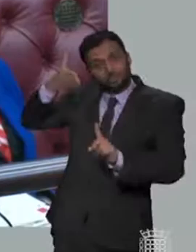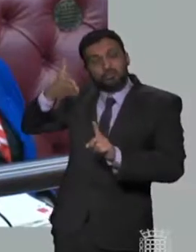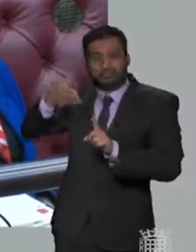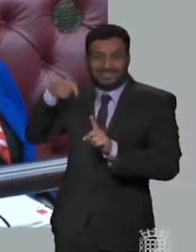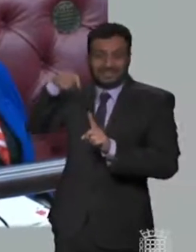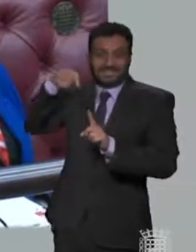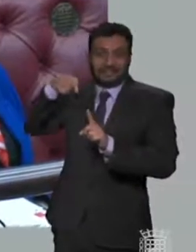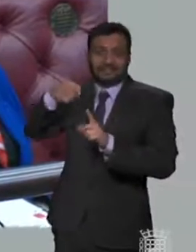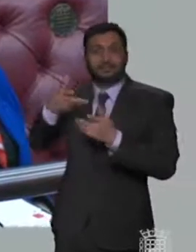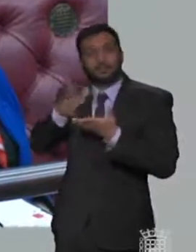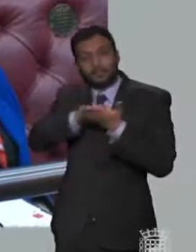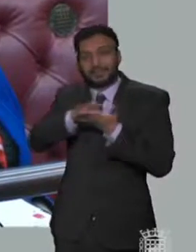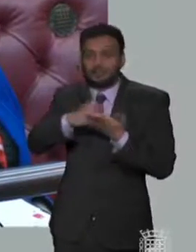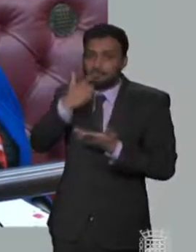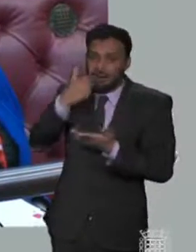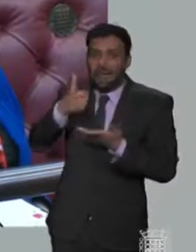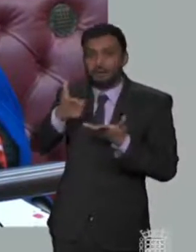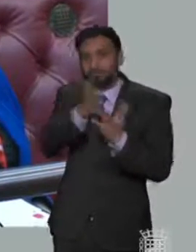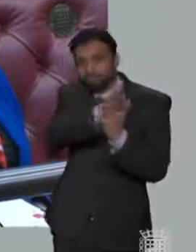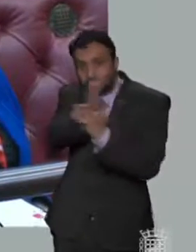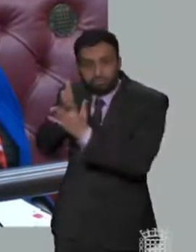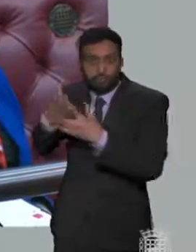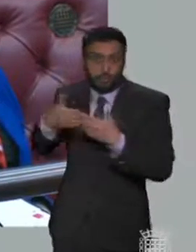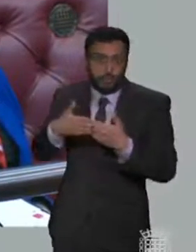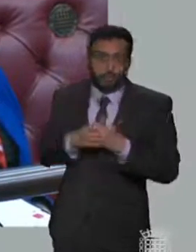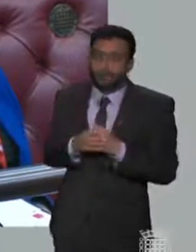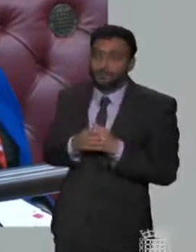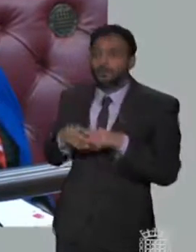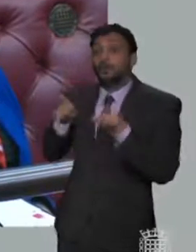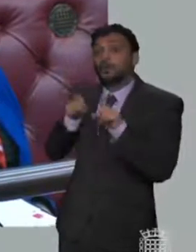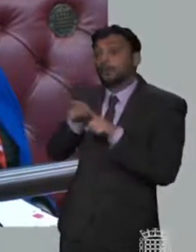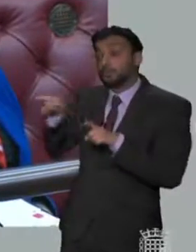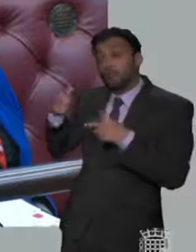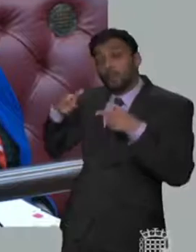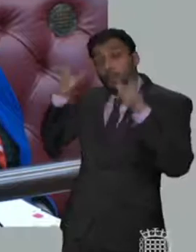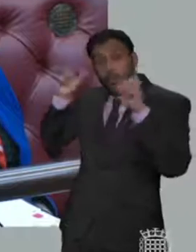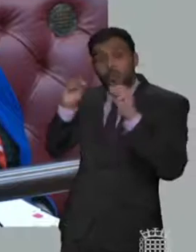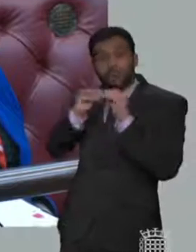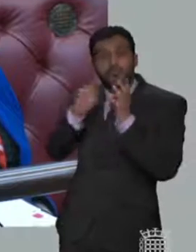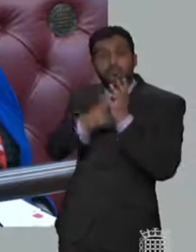now the noble lord bruce raised the important point in about clause 3 and